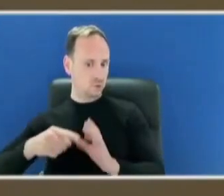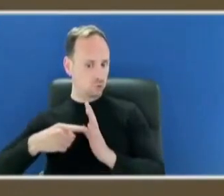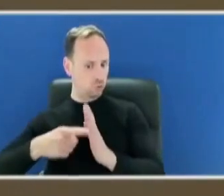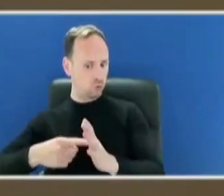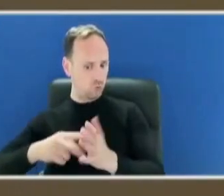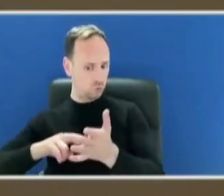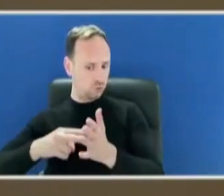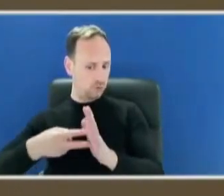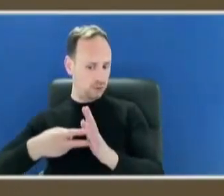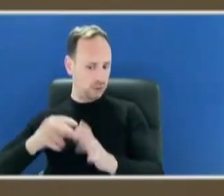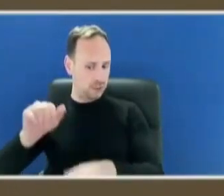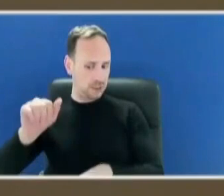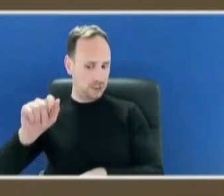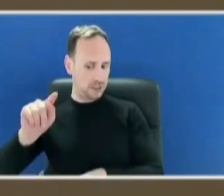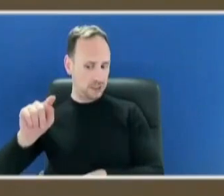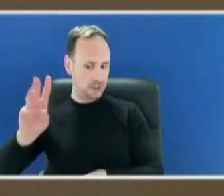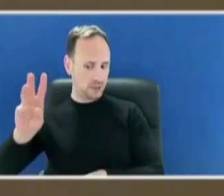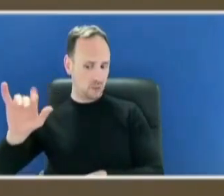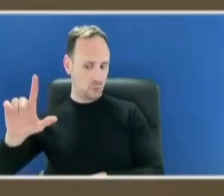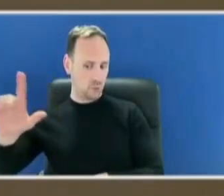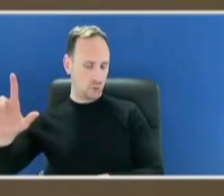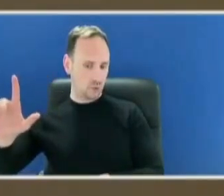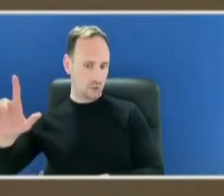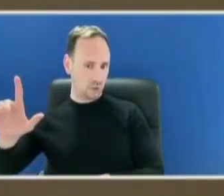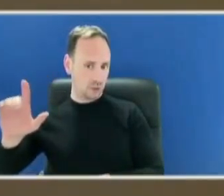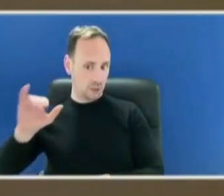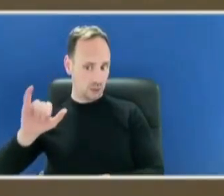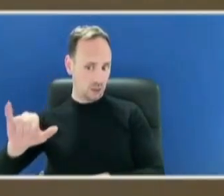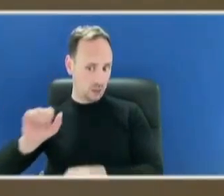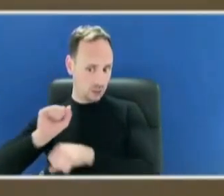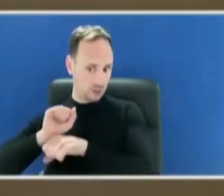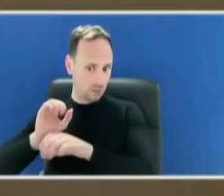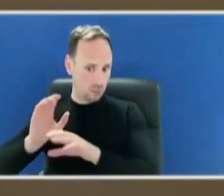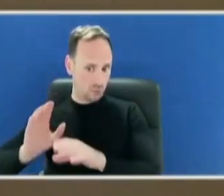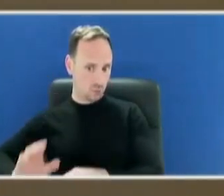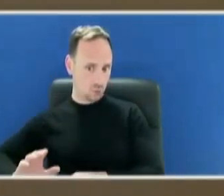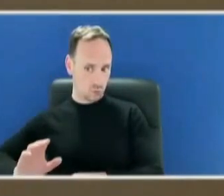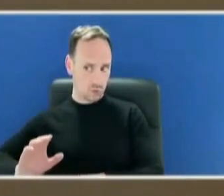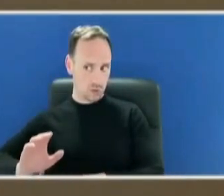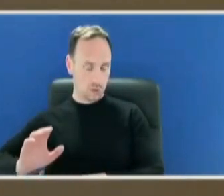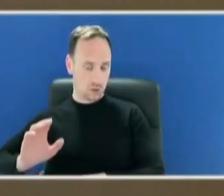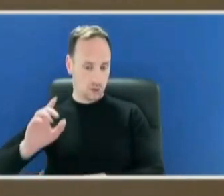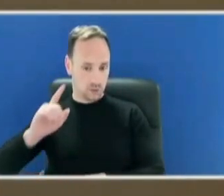so an at-will employee is an employee um of the board of education. Um,